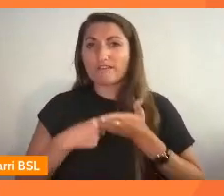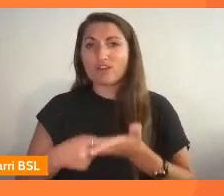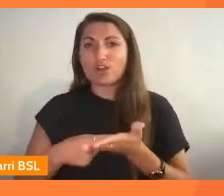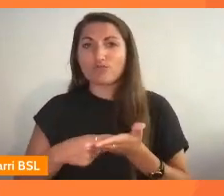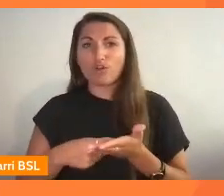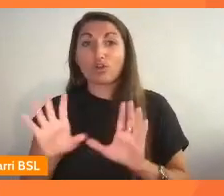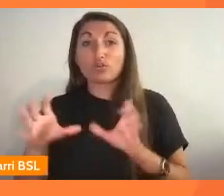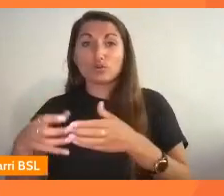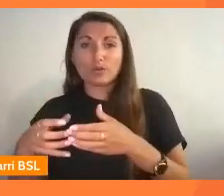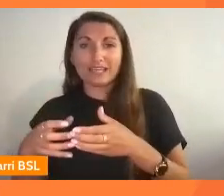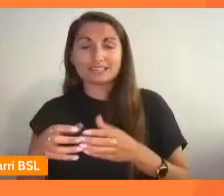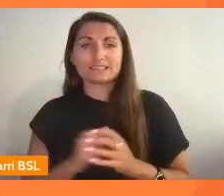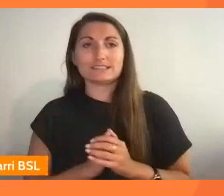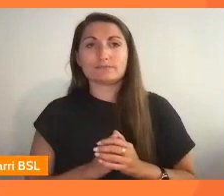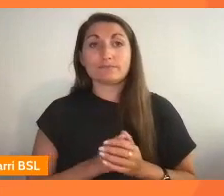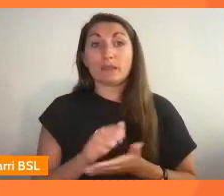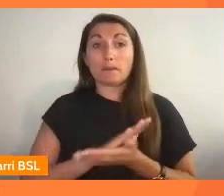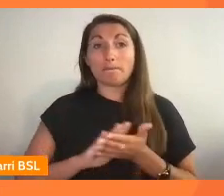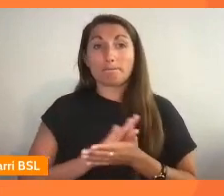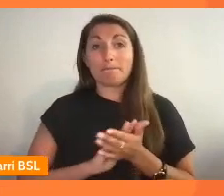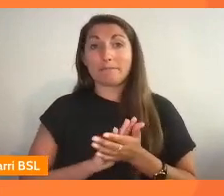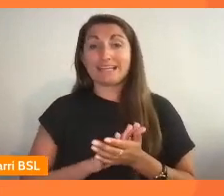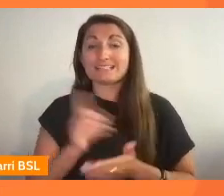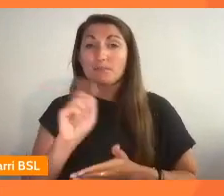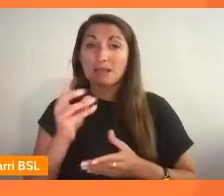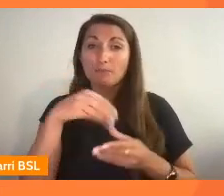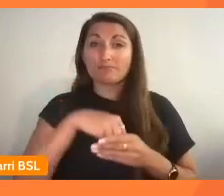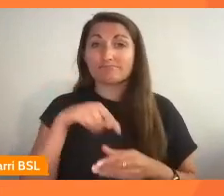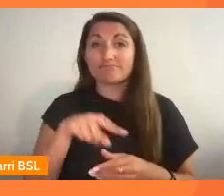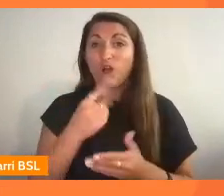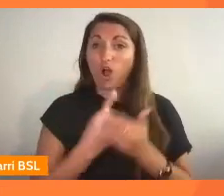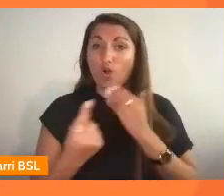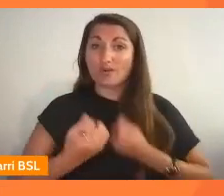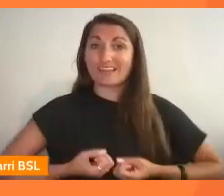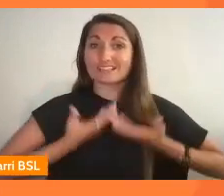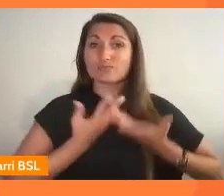people are only expressing themselves through digital form actually.